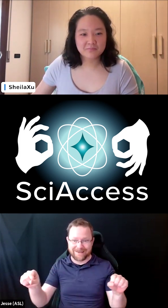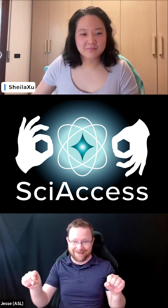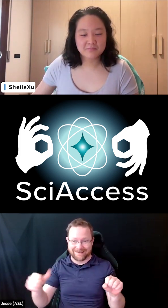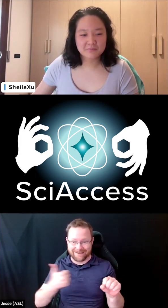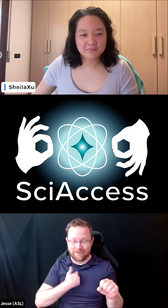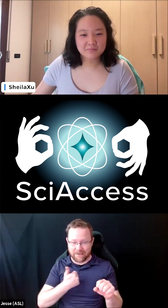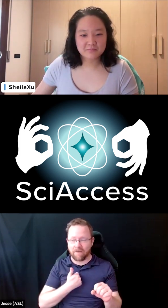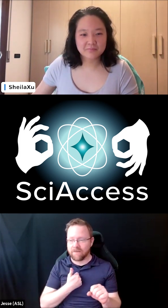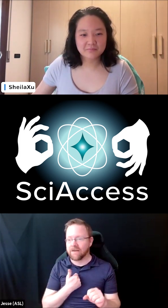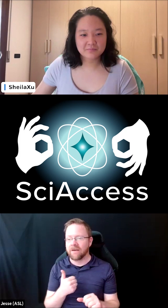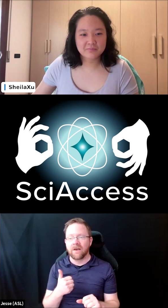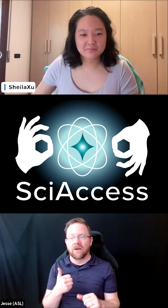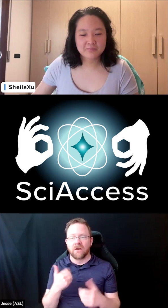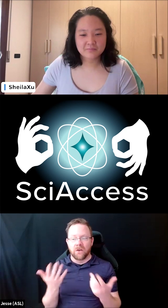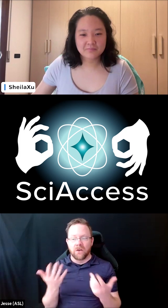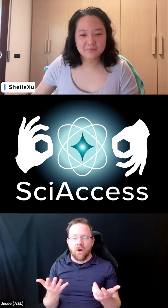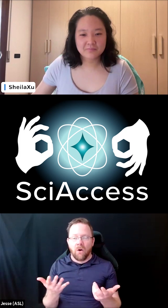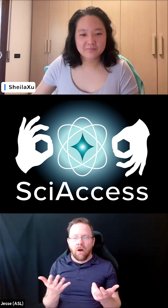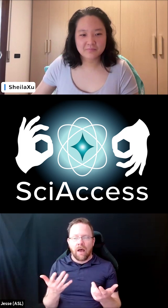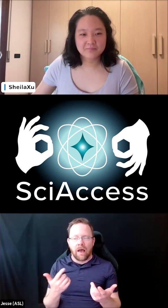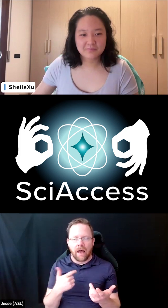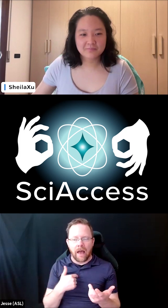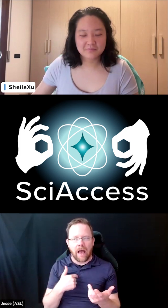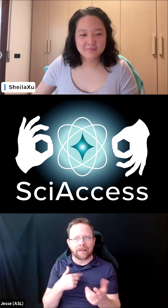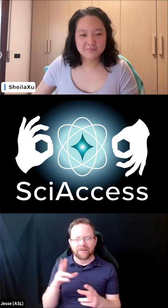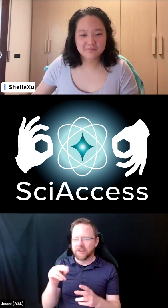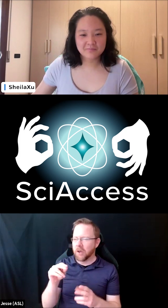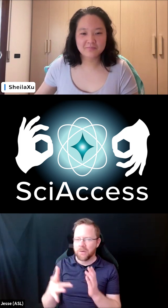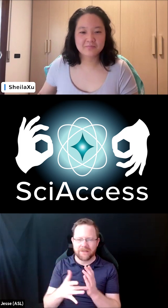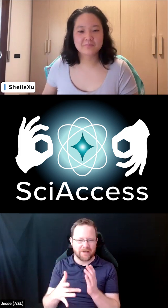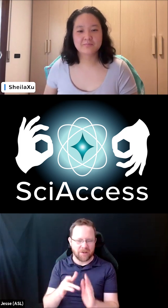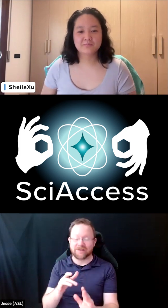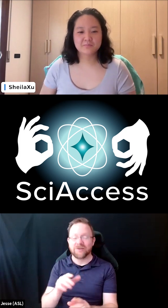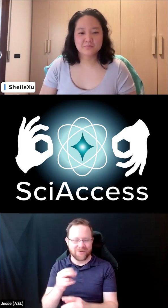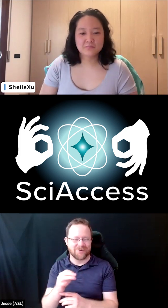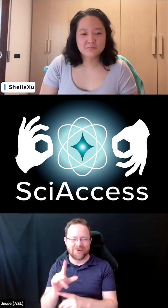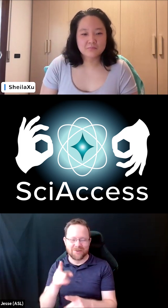No technology is not readily available, and more than that,